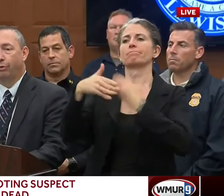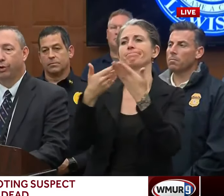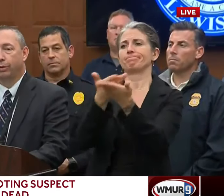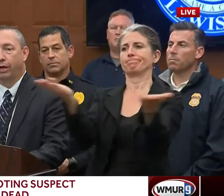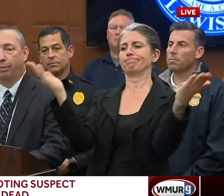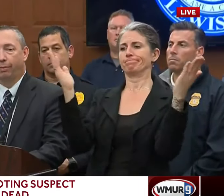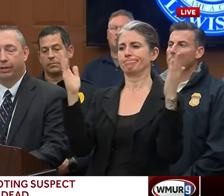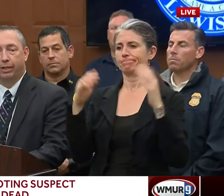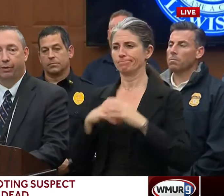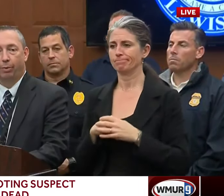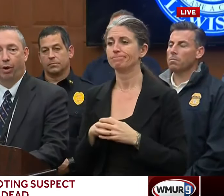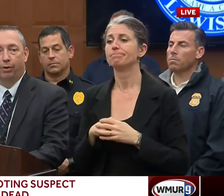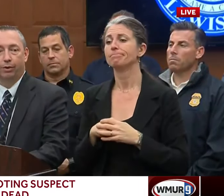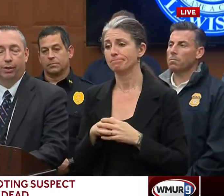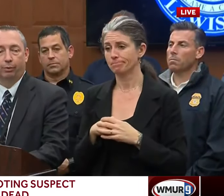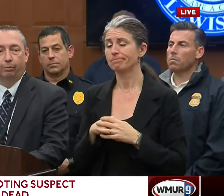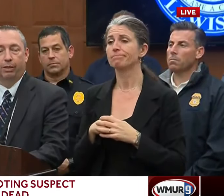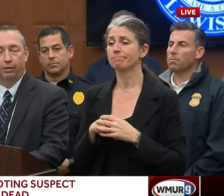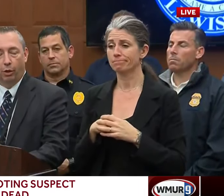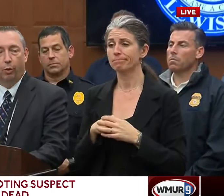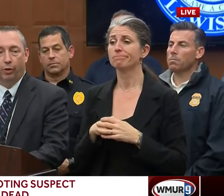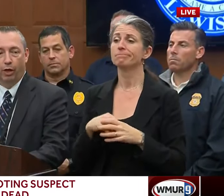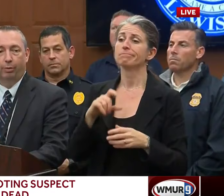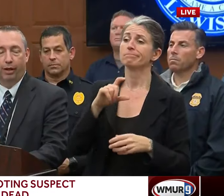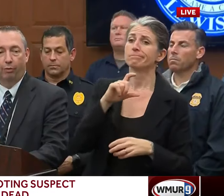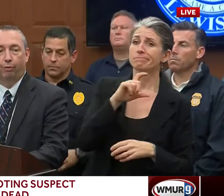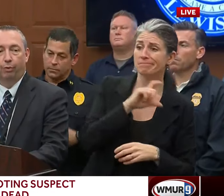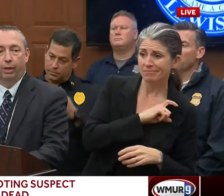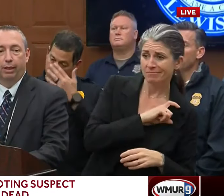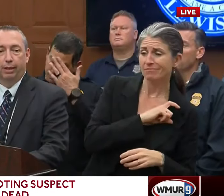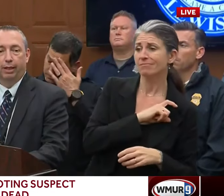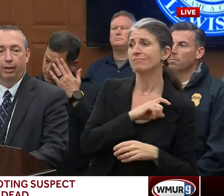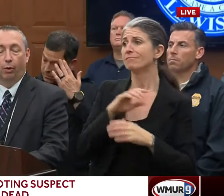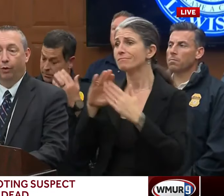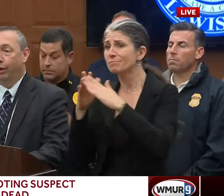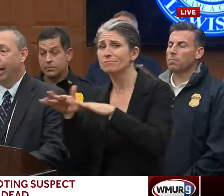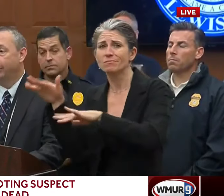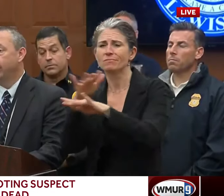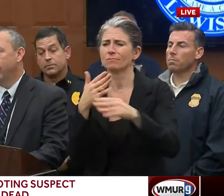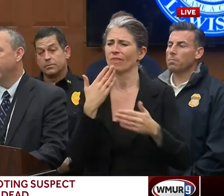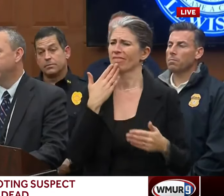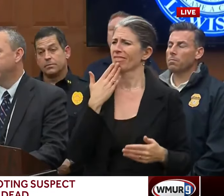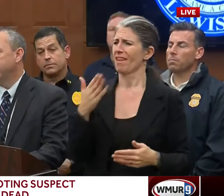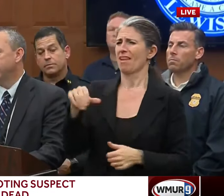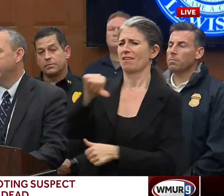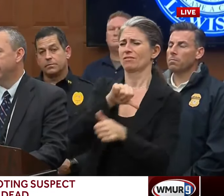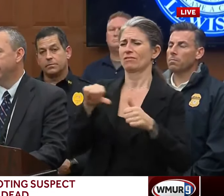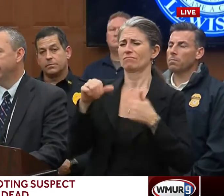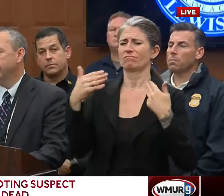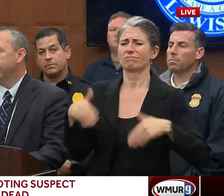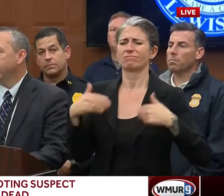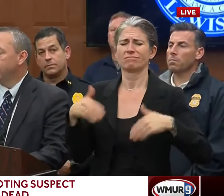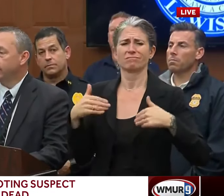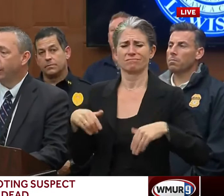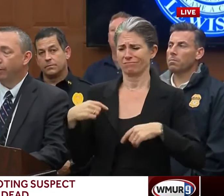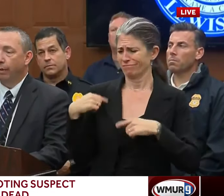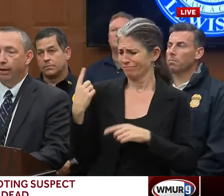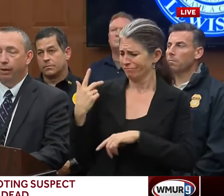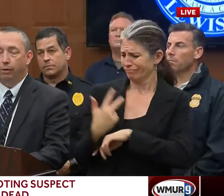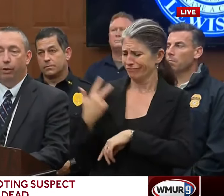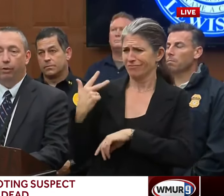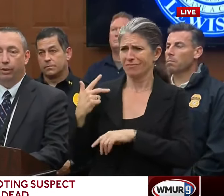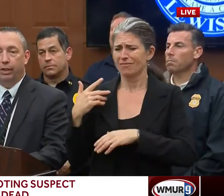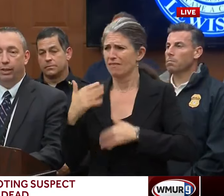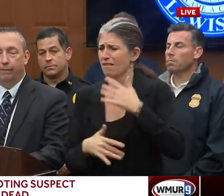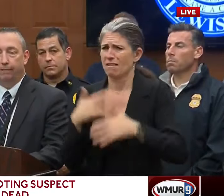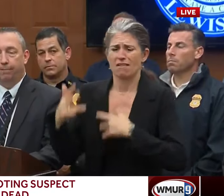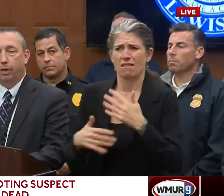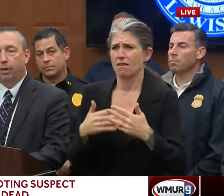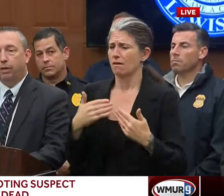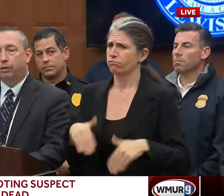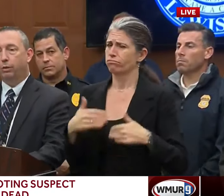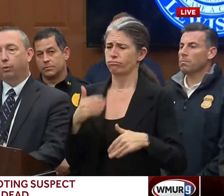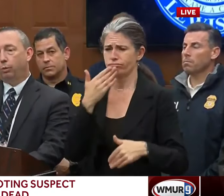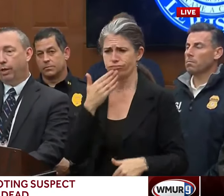WE ALSO GOT A CHANCE TO SEND SPEND SOME TIME WITH THE BROTHERS AND SISTERS OF LAW ENFORCEMENT AND OUR PUBLIC SAFETY PARTNERS THAT WE’VE BEEN SO INCREDIBLY HELPFUL OVER THE